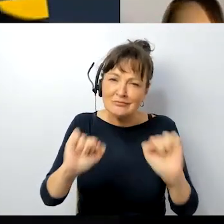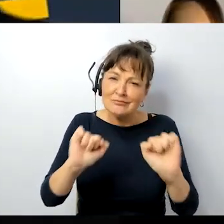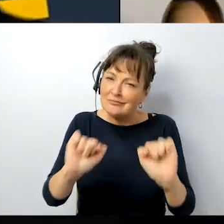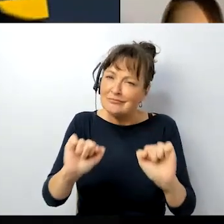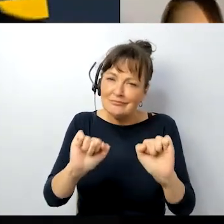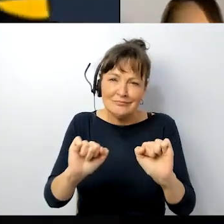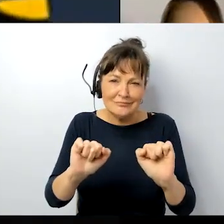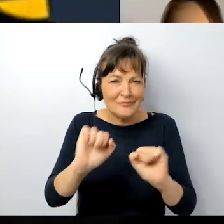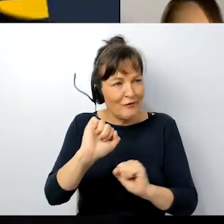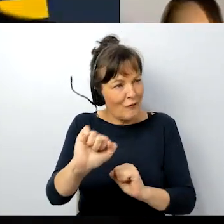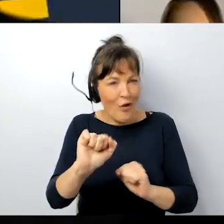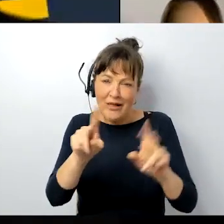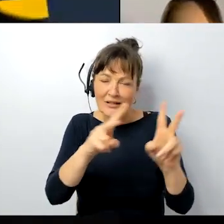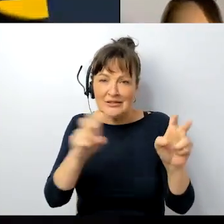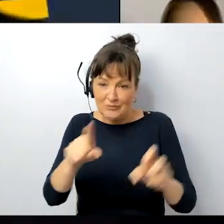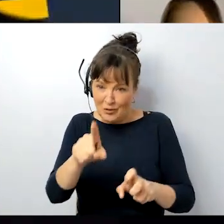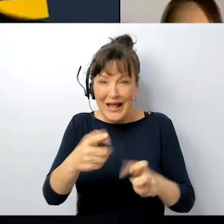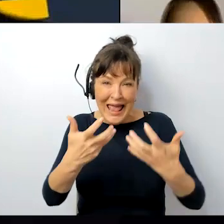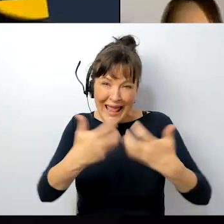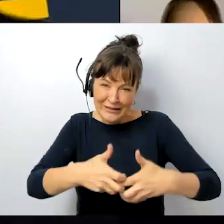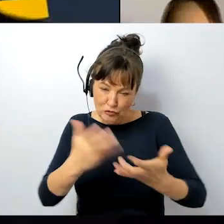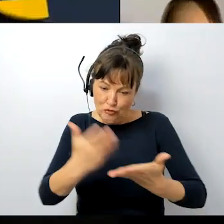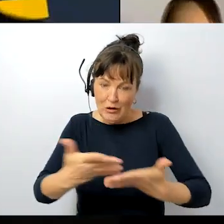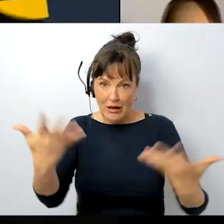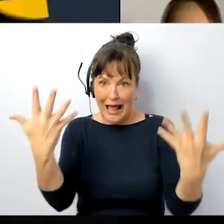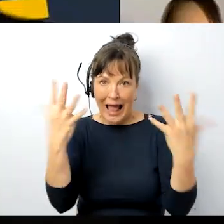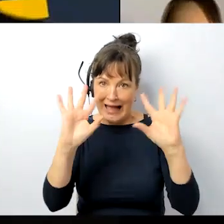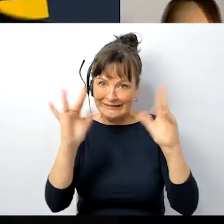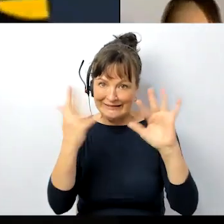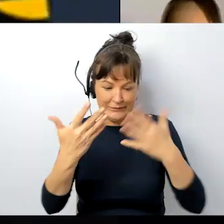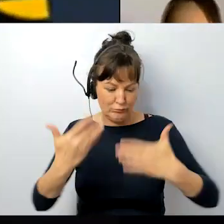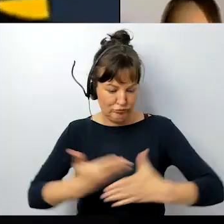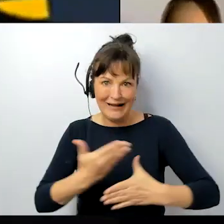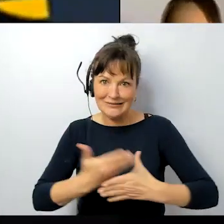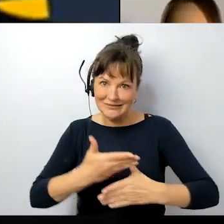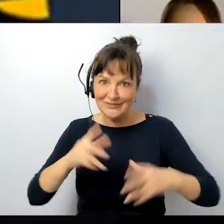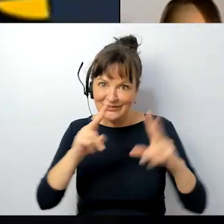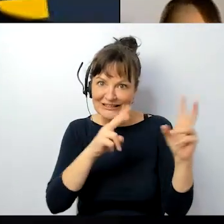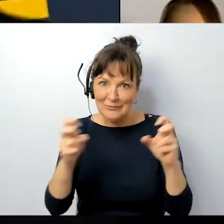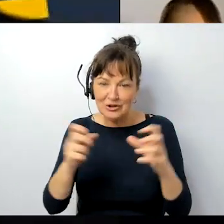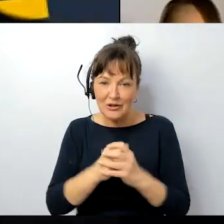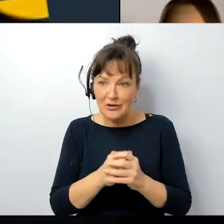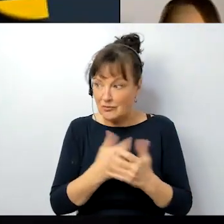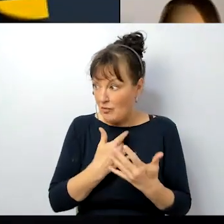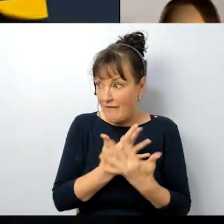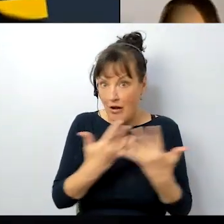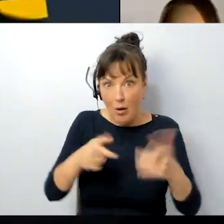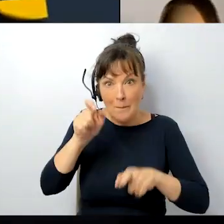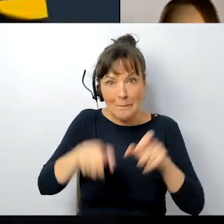way their real passion for the subject. Engineering is quite a practical subject